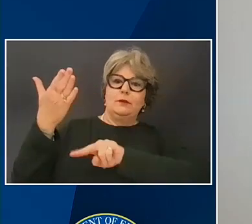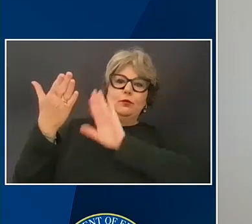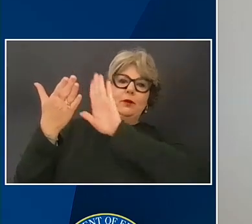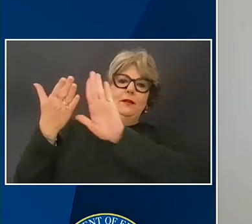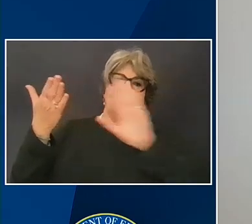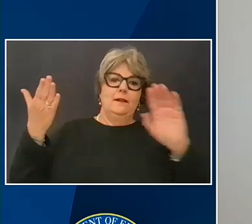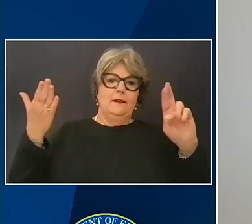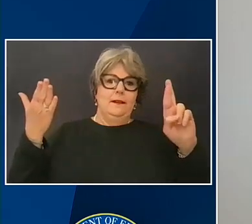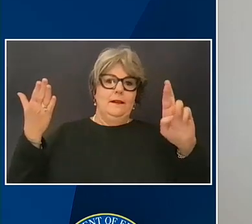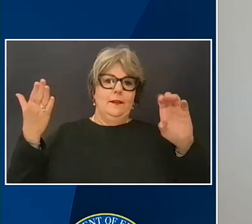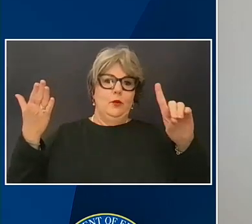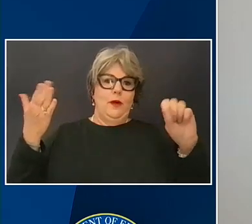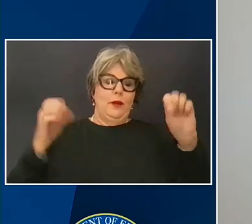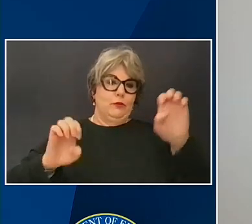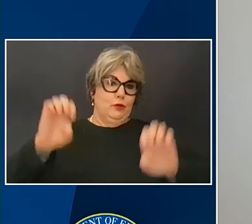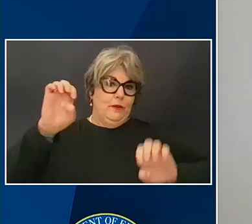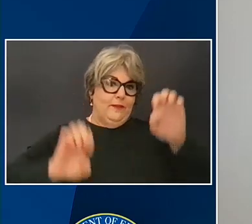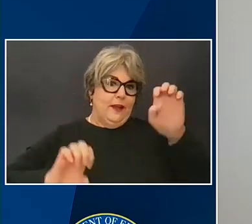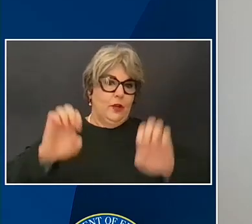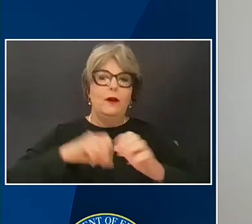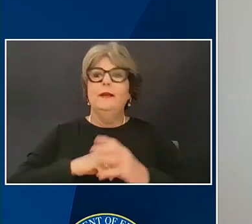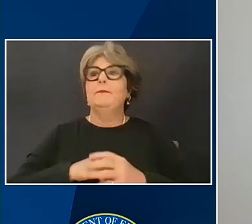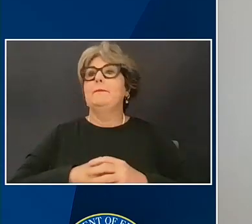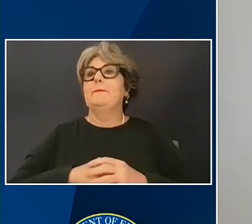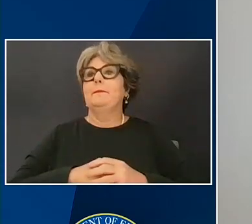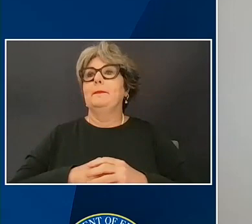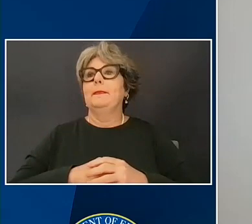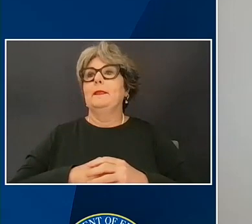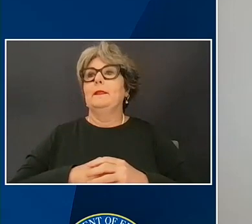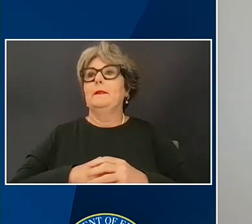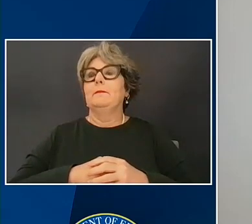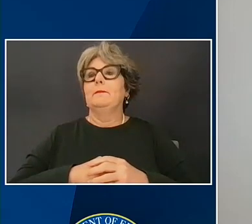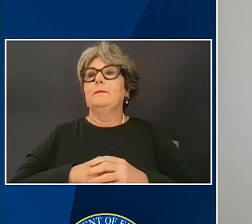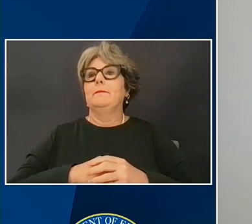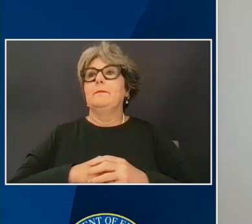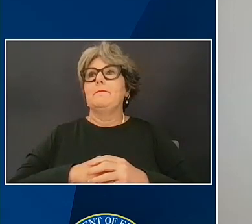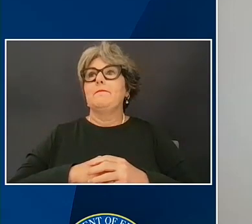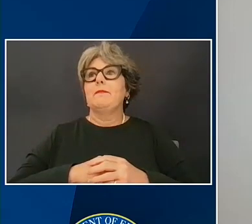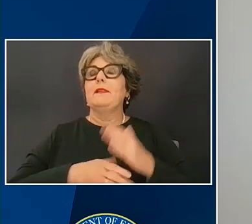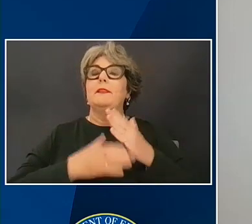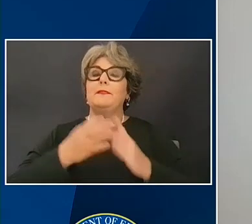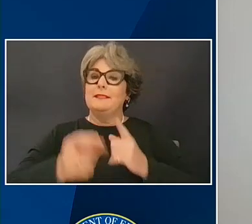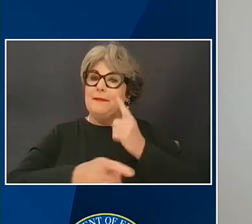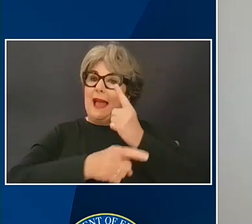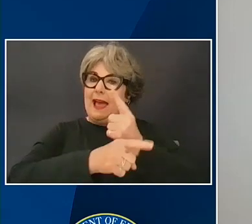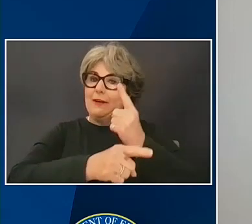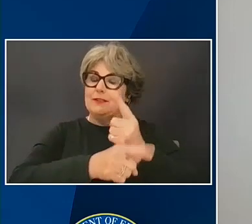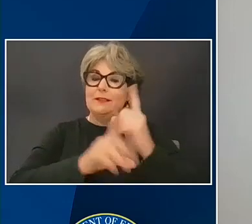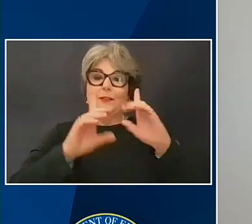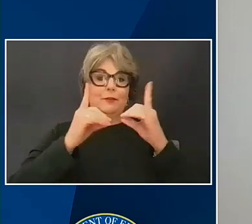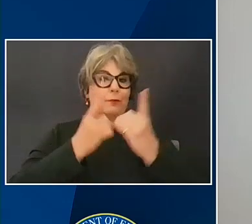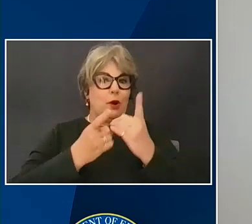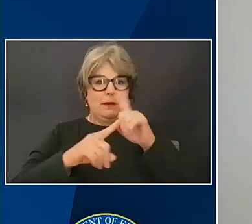But there is, I think, a certain- there's a certain level of accuracy the Department just cannot get down to without the